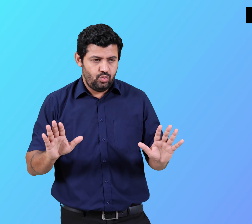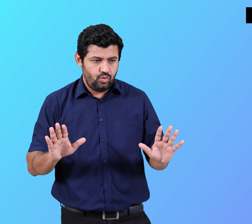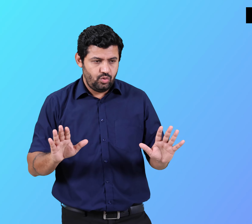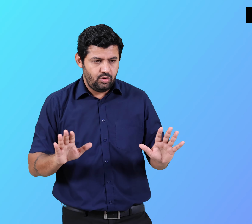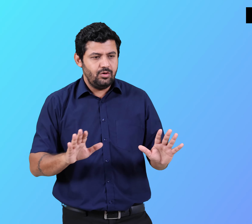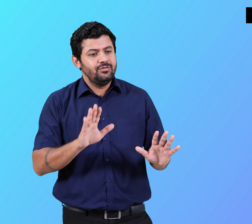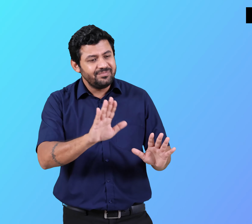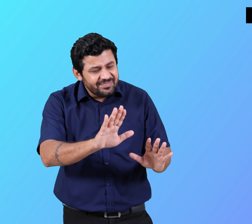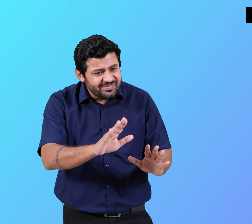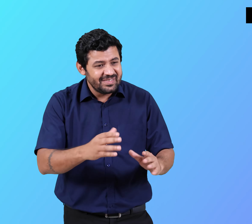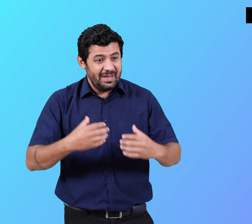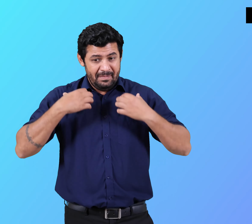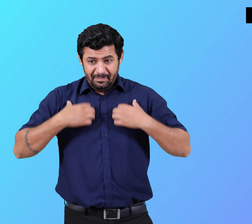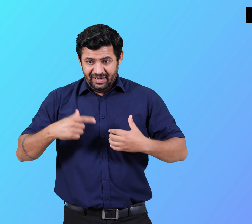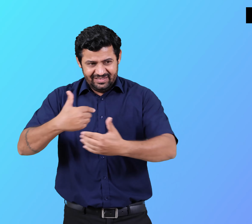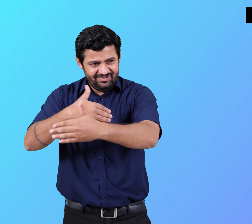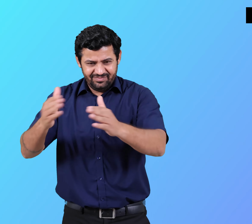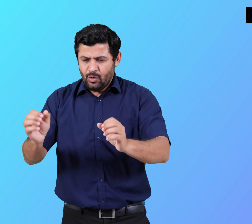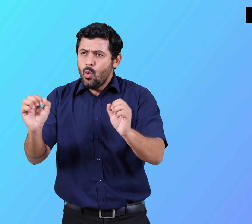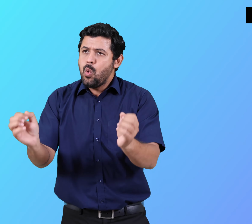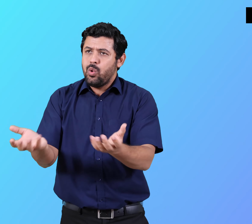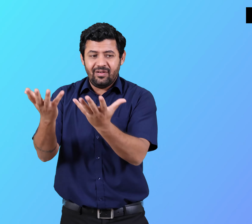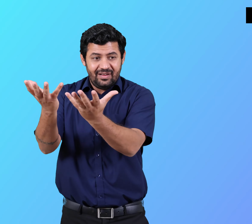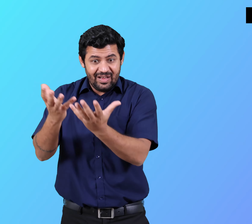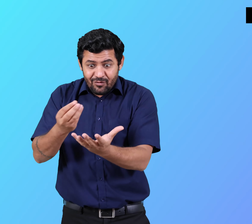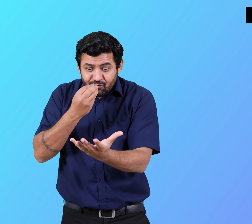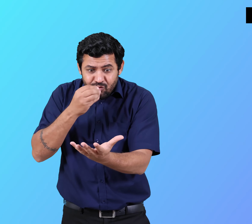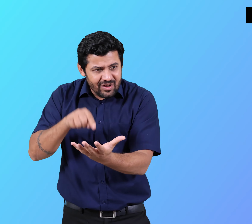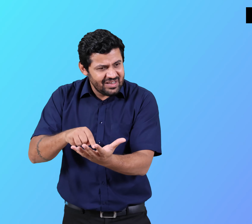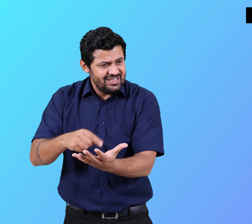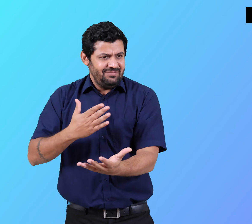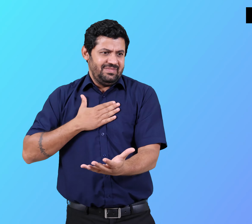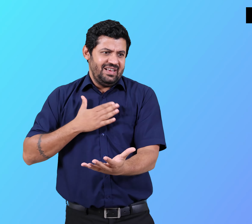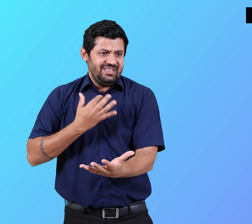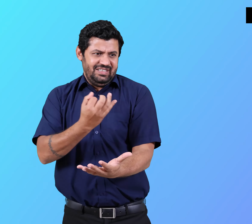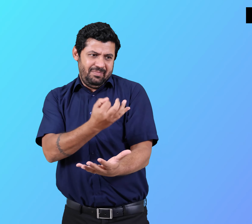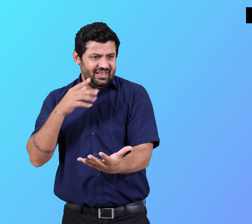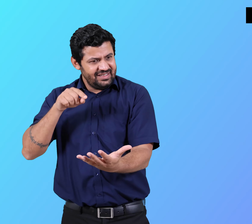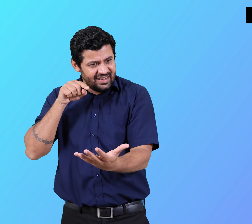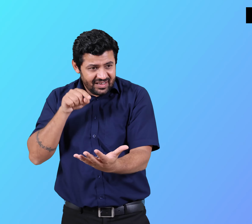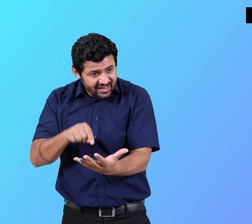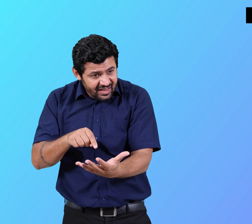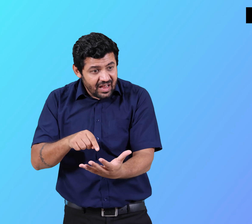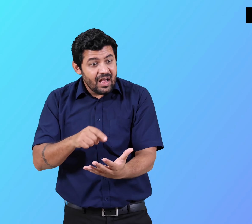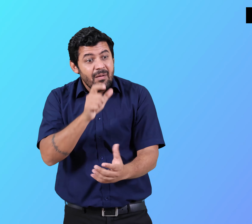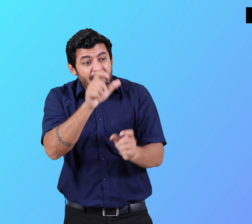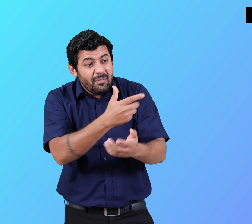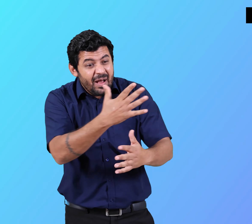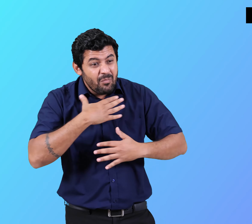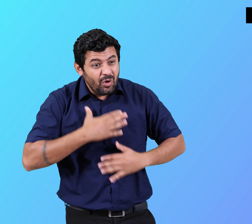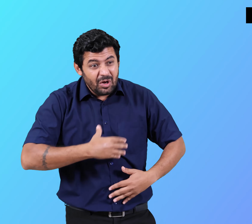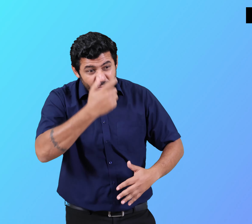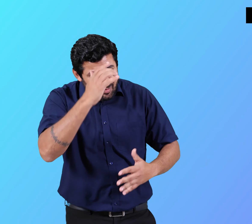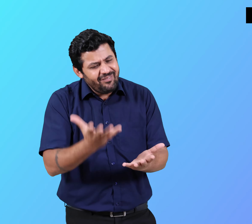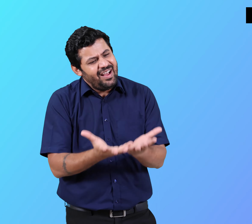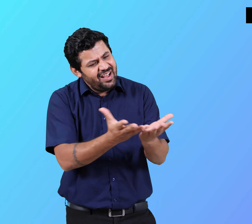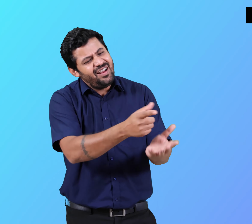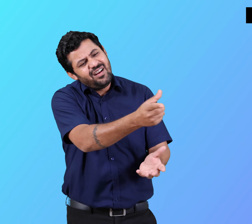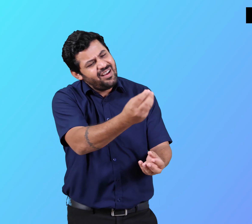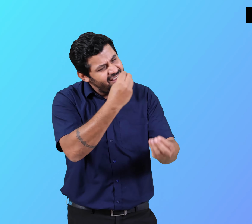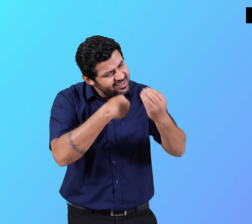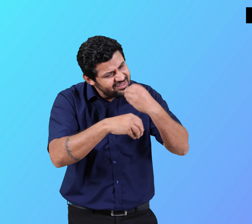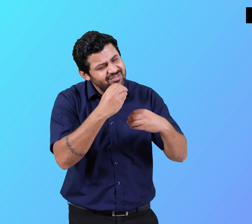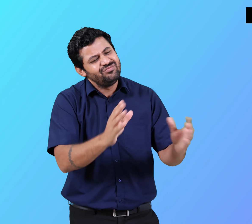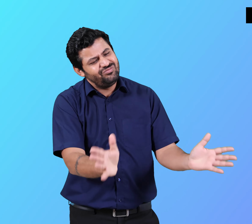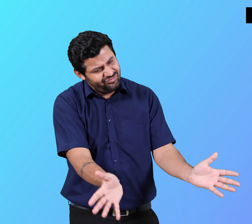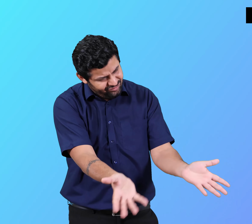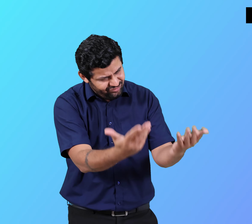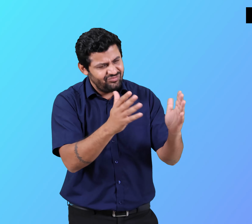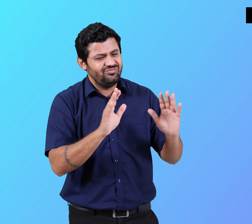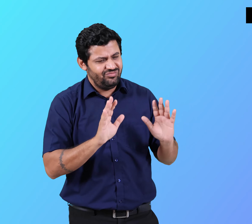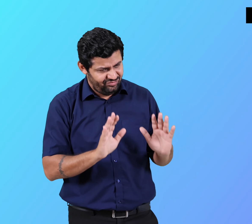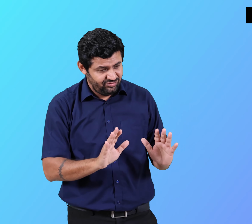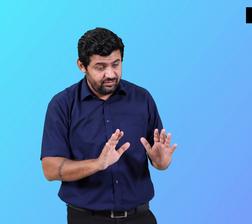He is from the family of priests, so he can eat the food offered to his God, both the holy and the most holy food.